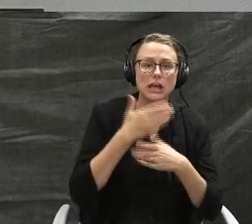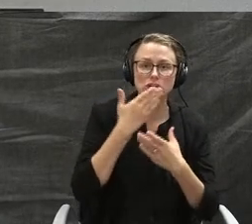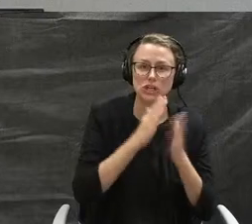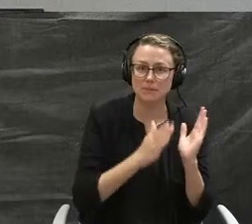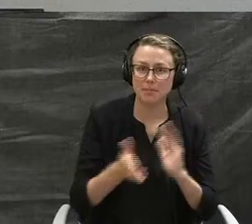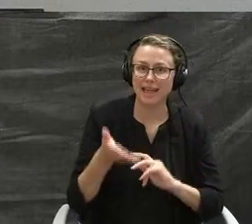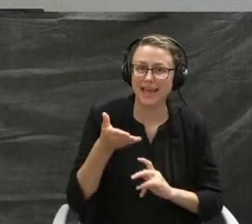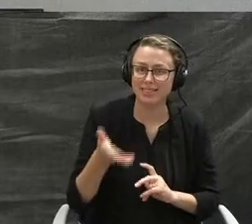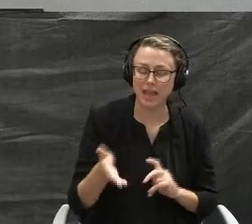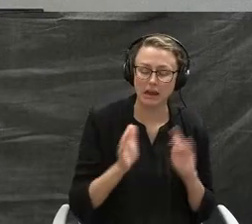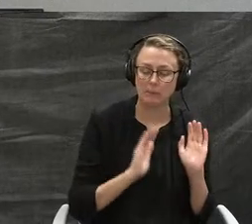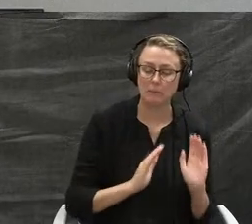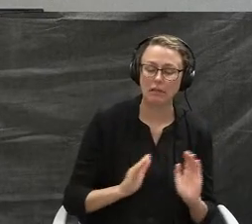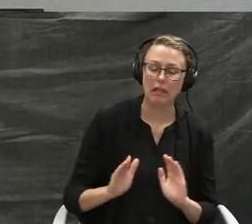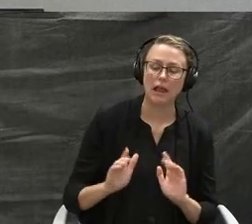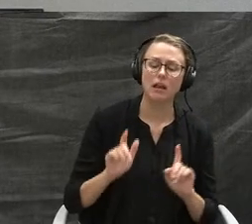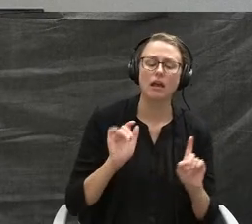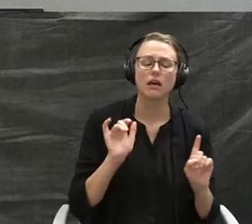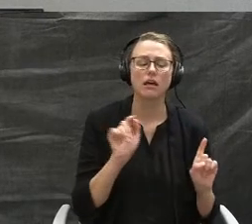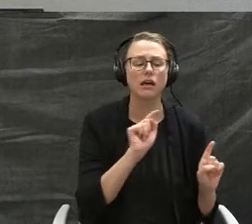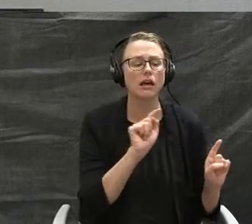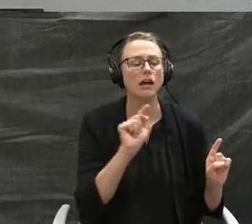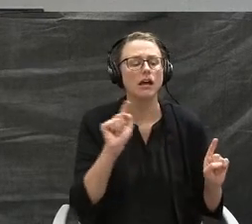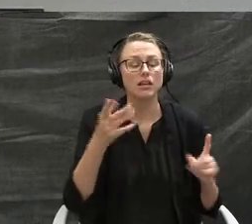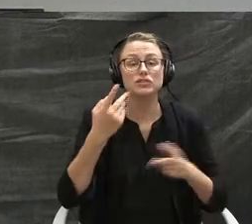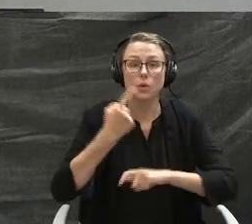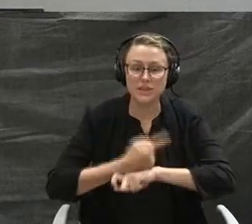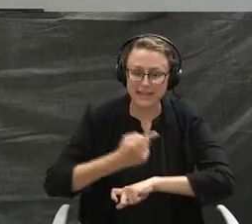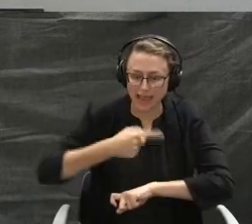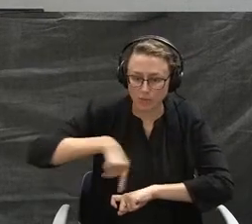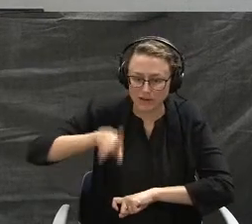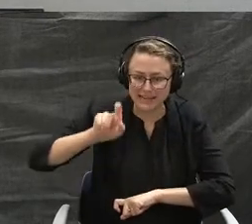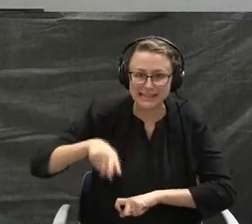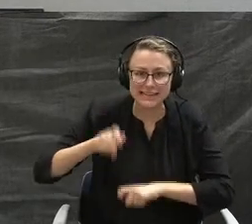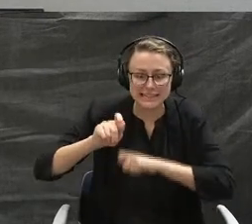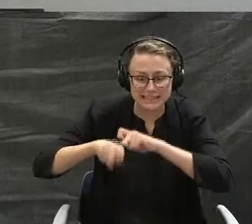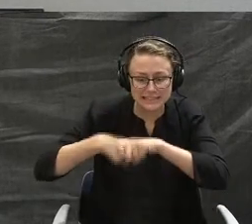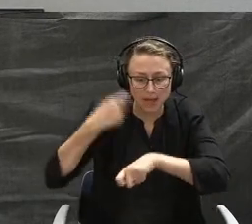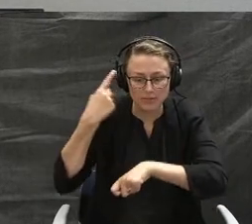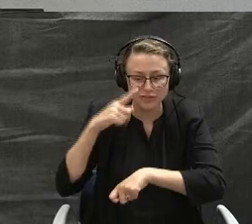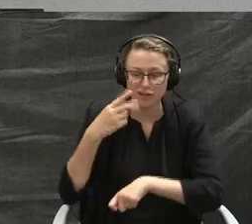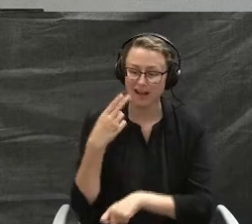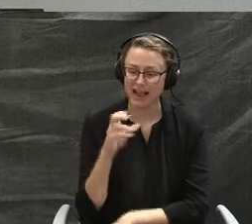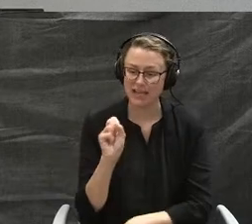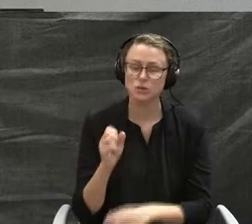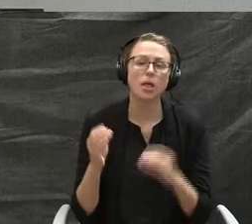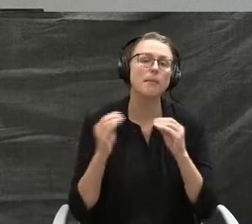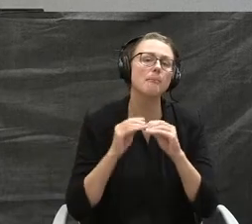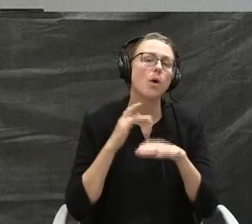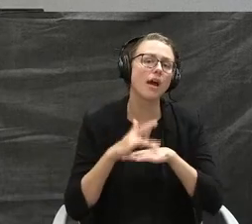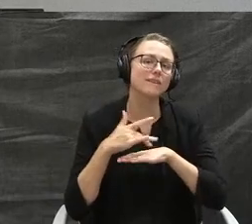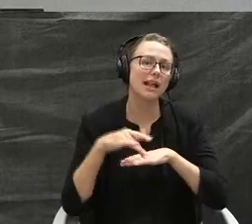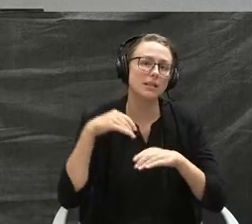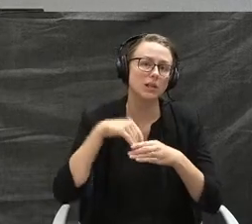that we need Subs for the high school. There are more available in the region and so I think we